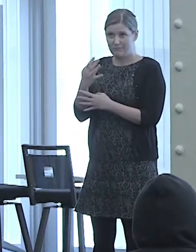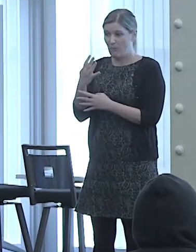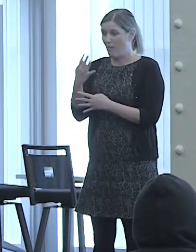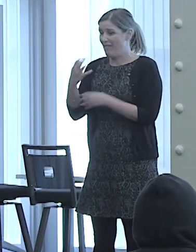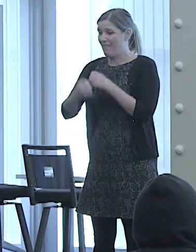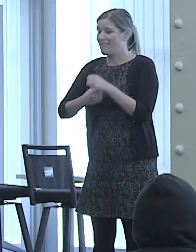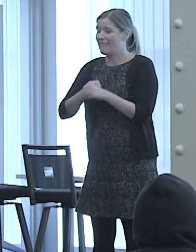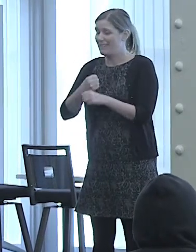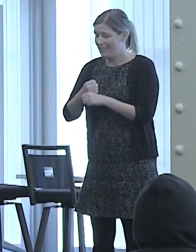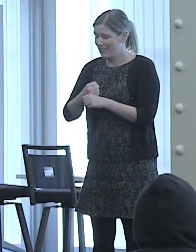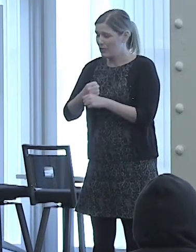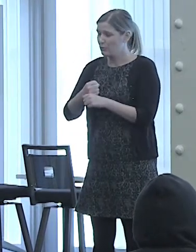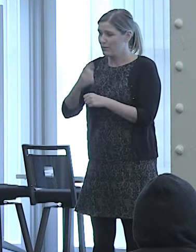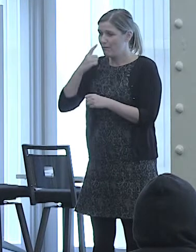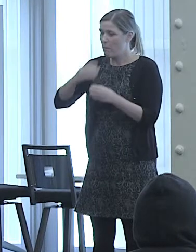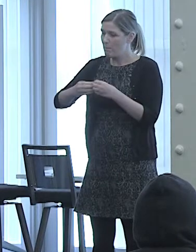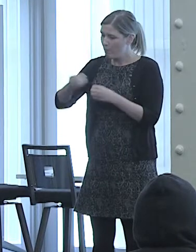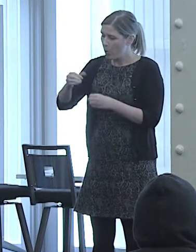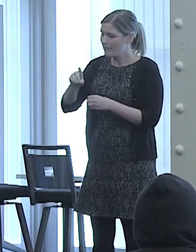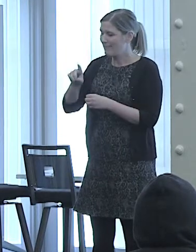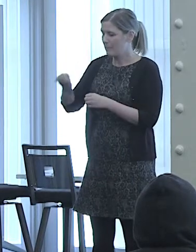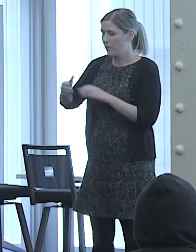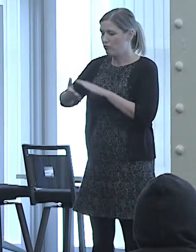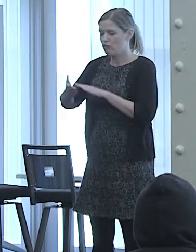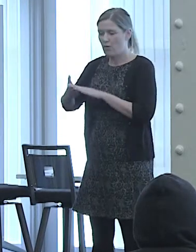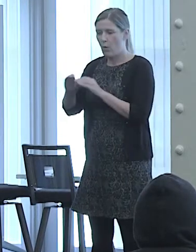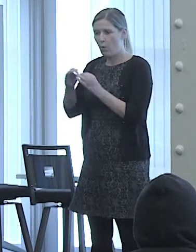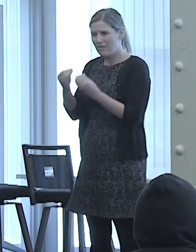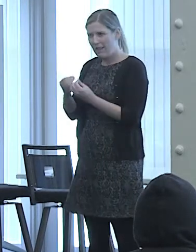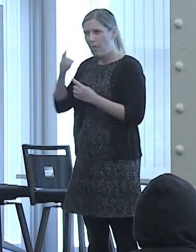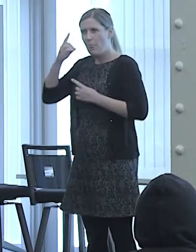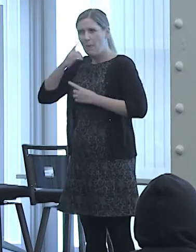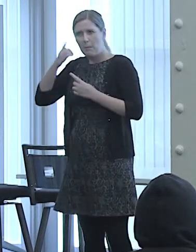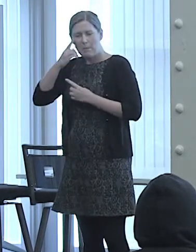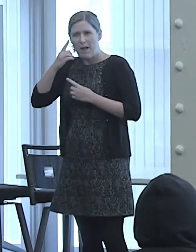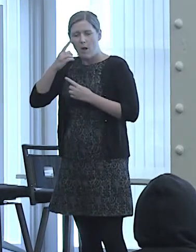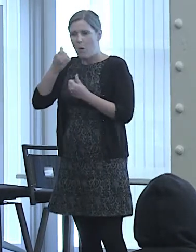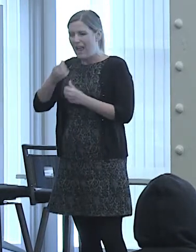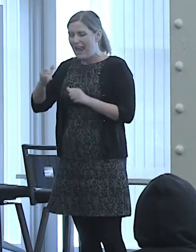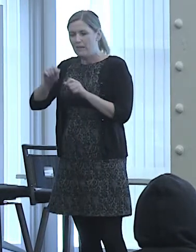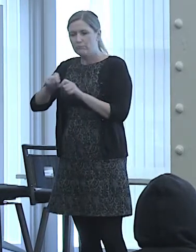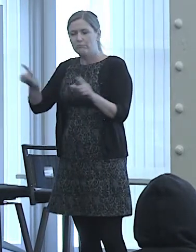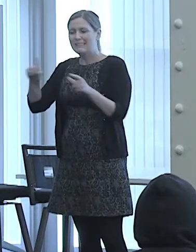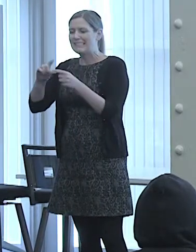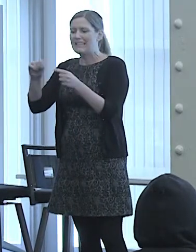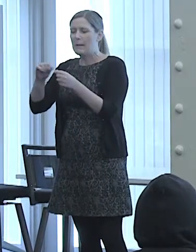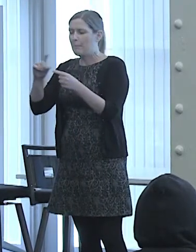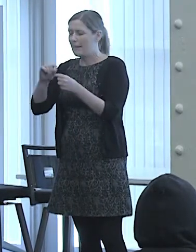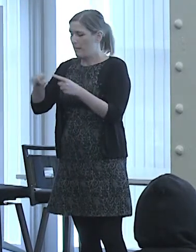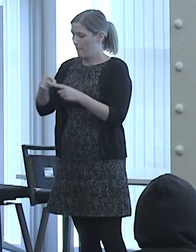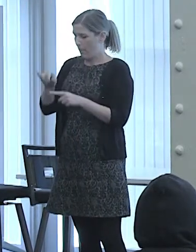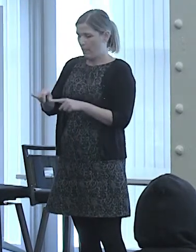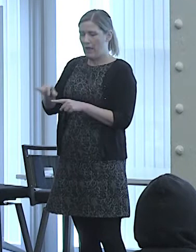for the majority of disabled-run organizations to consider putting out any statement about Neli Latson,